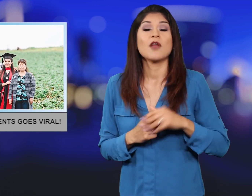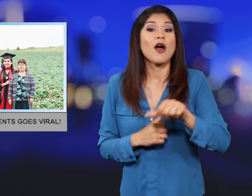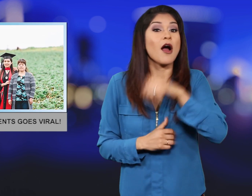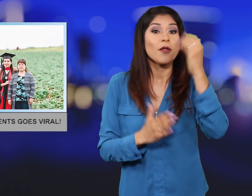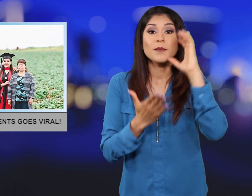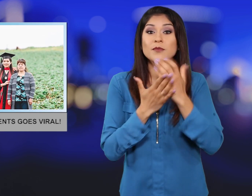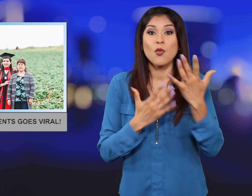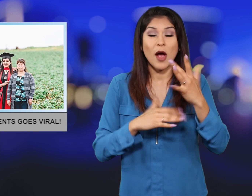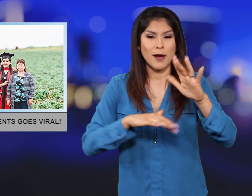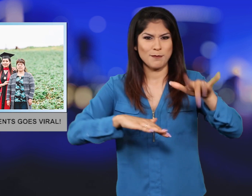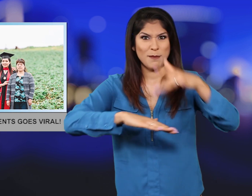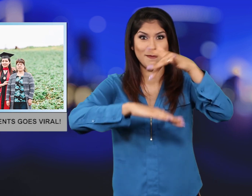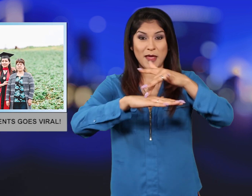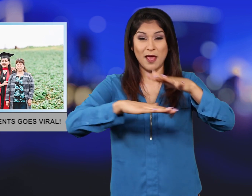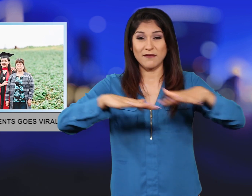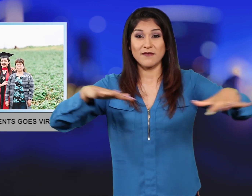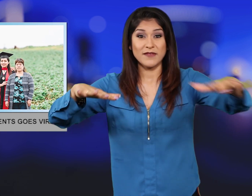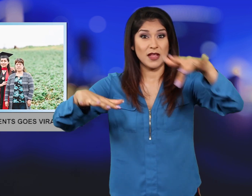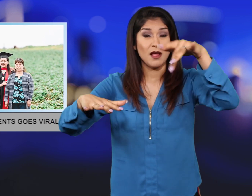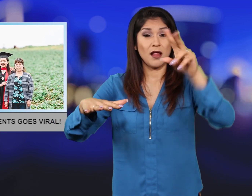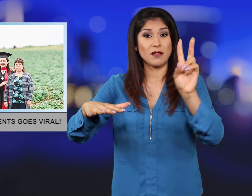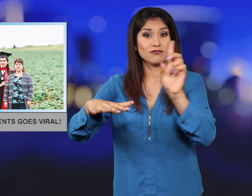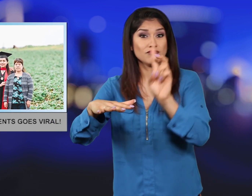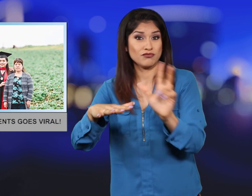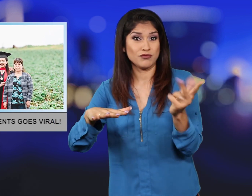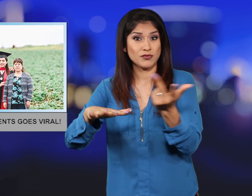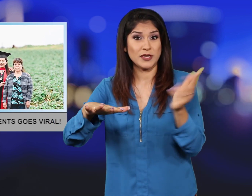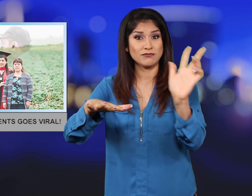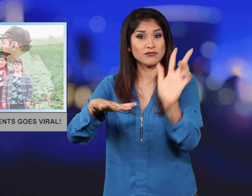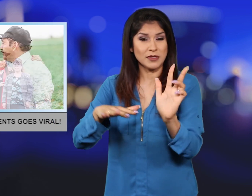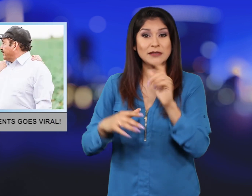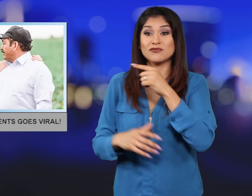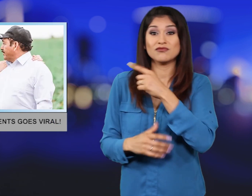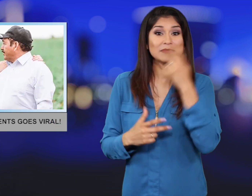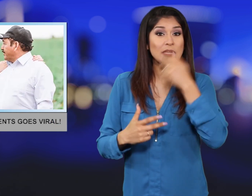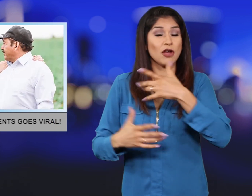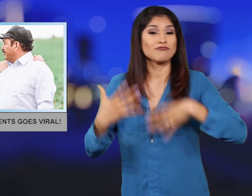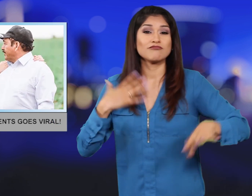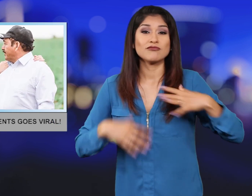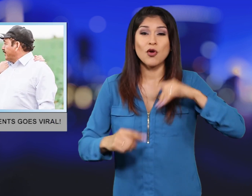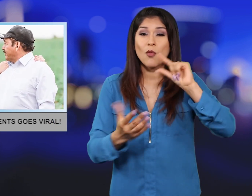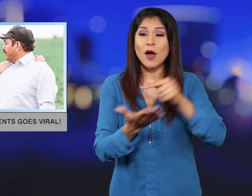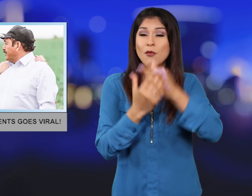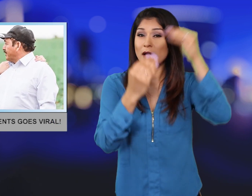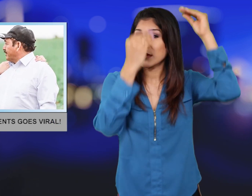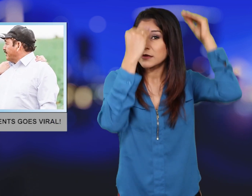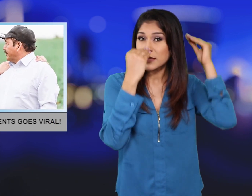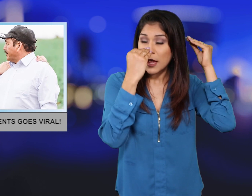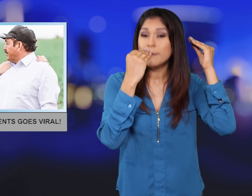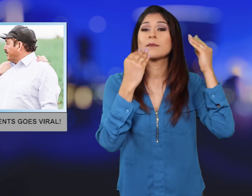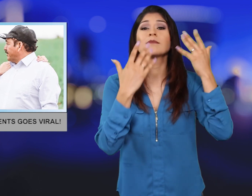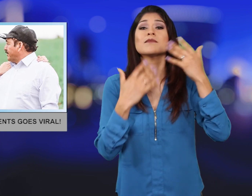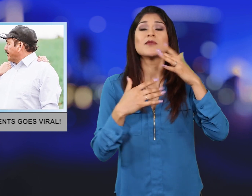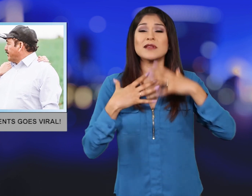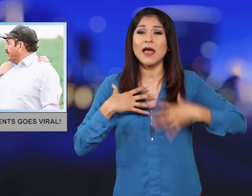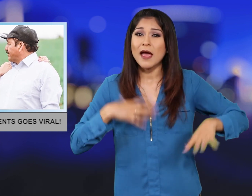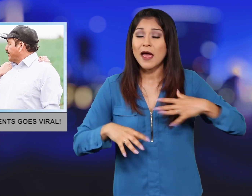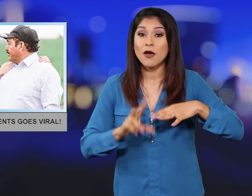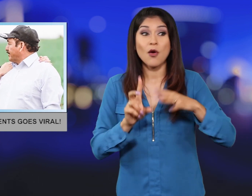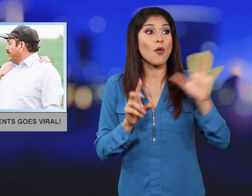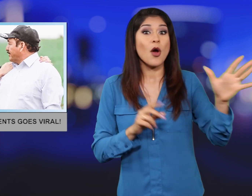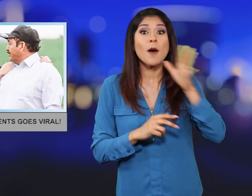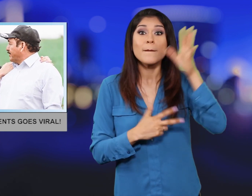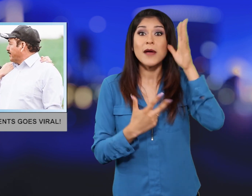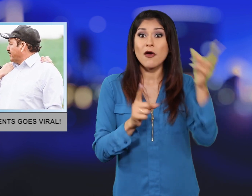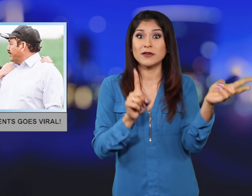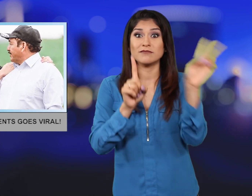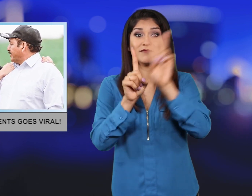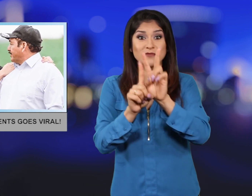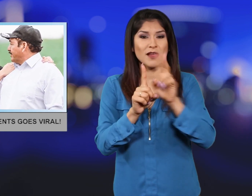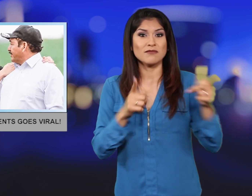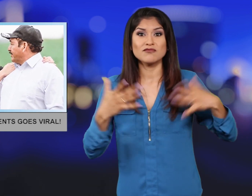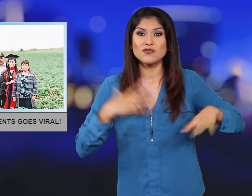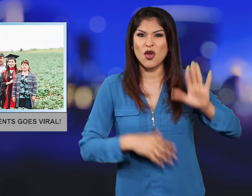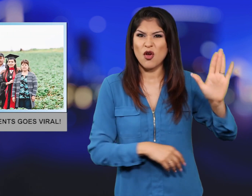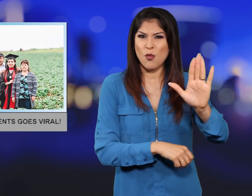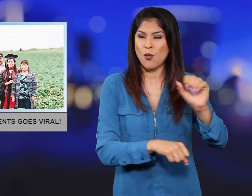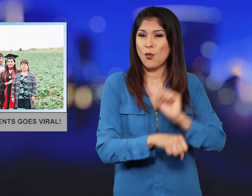Here you can see her standing in her graduation cap and gown with her parents in work clothes